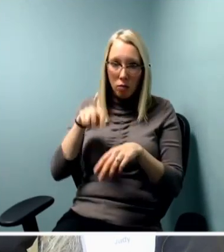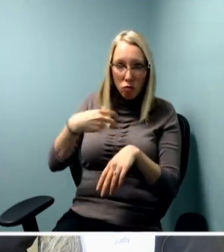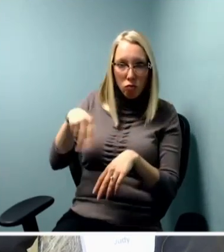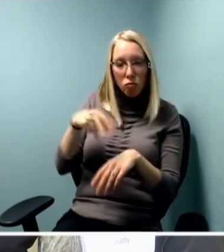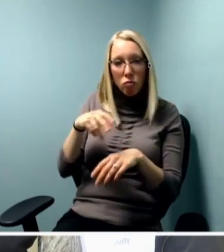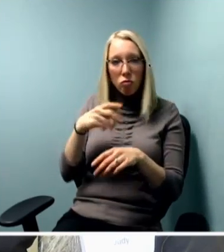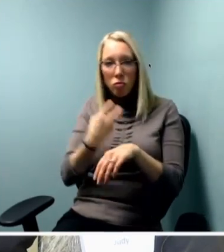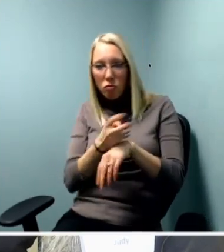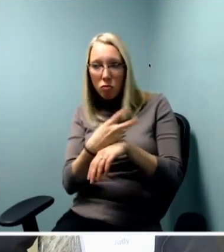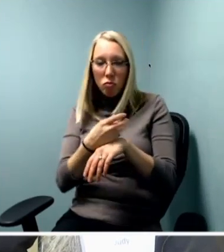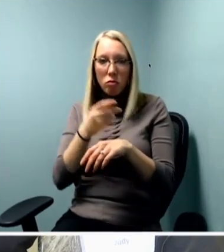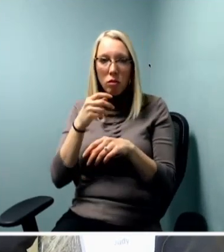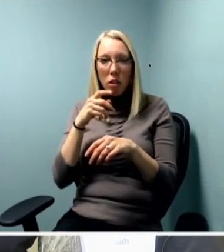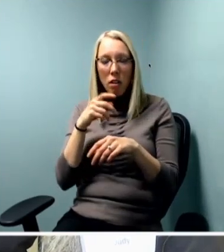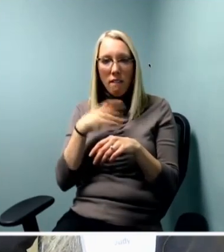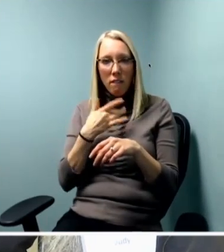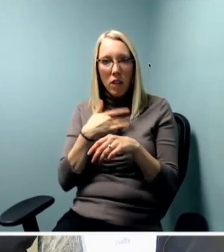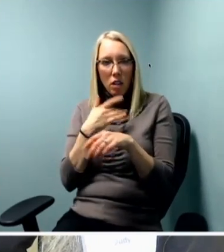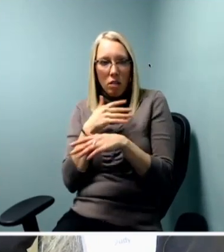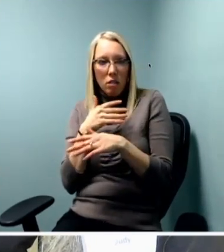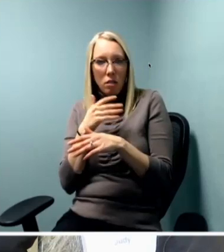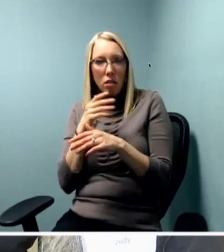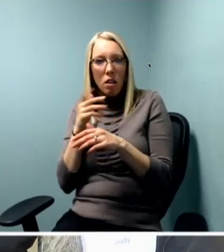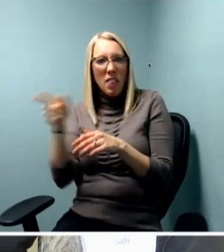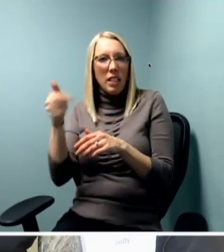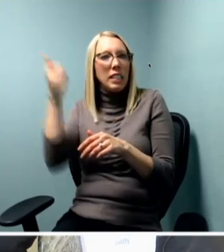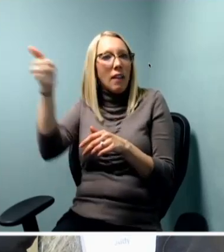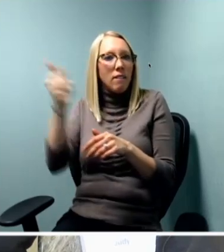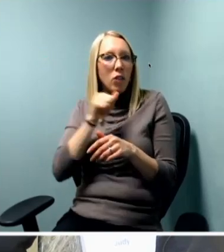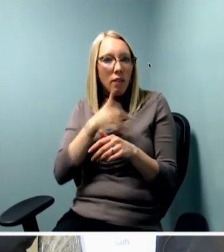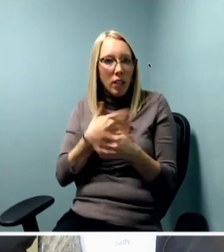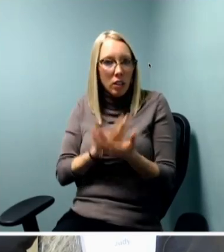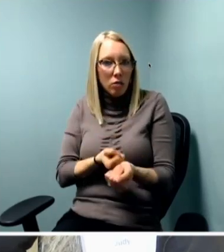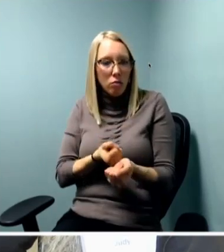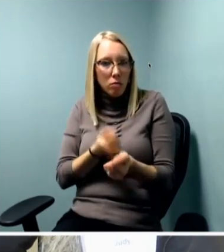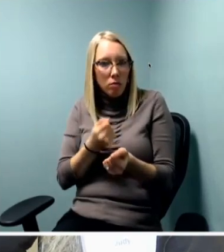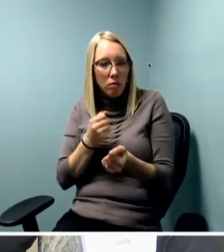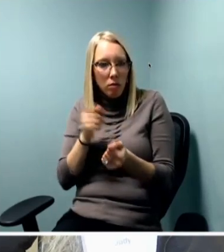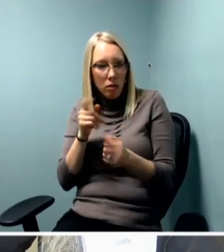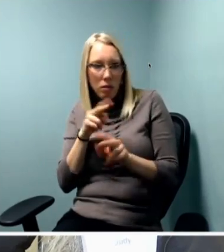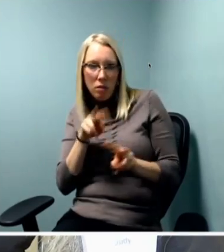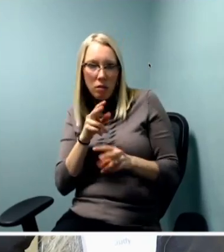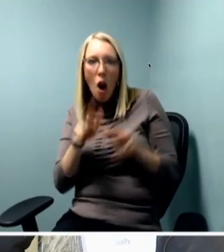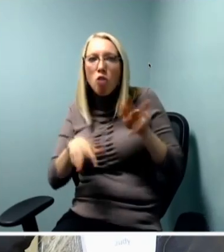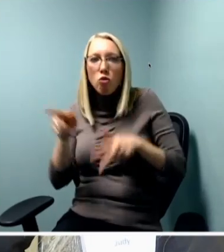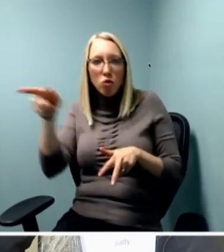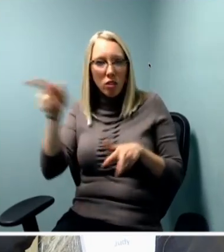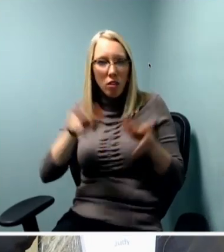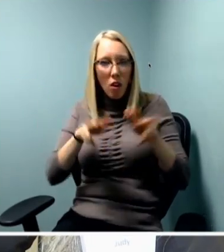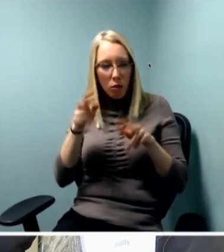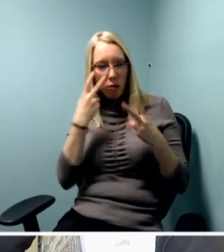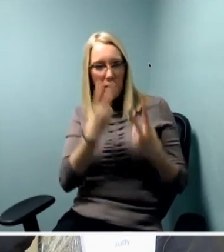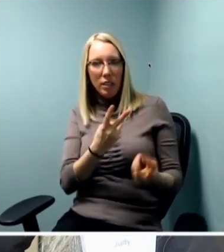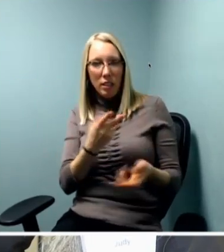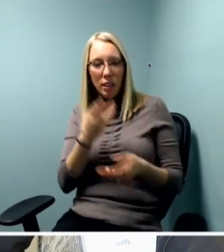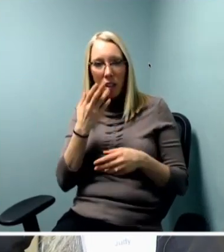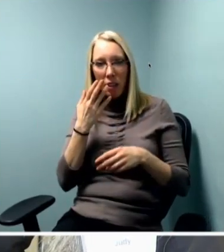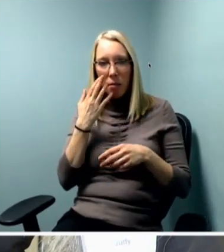in terms of, okay, you roll in-- the thing about disability is that it challenges your mortality.